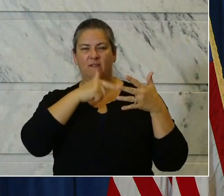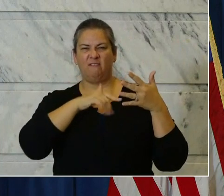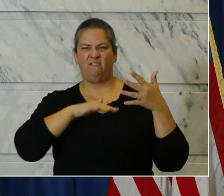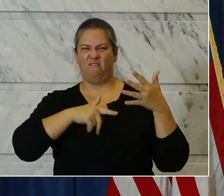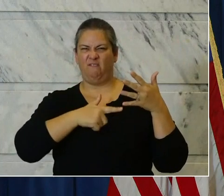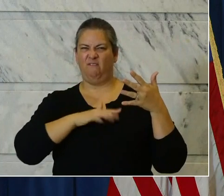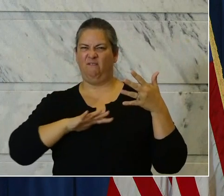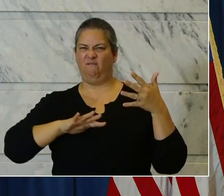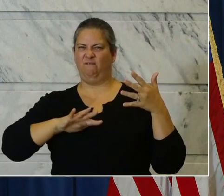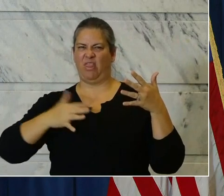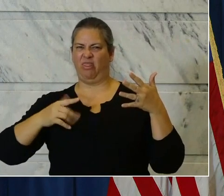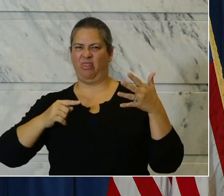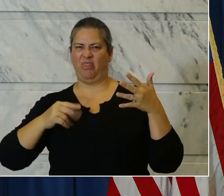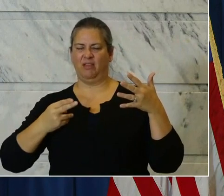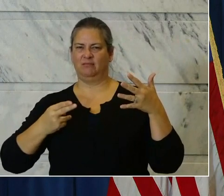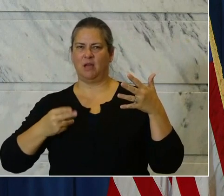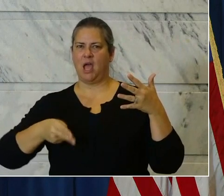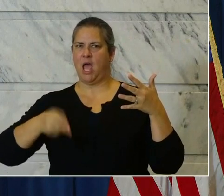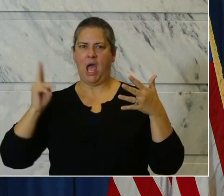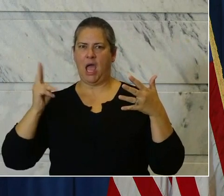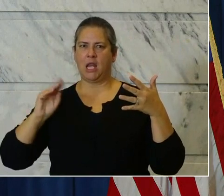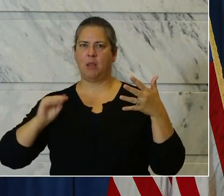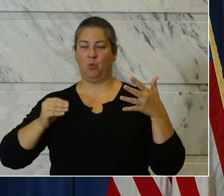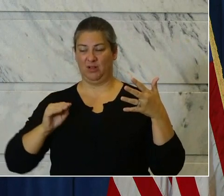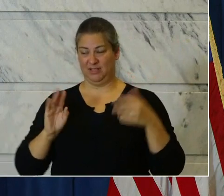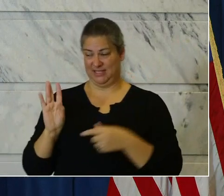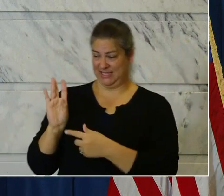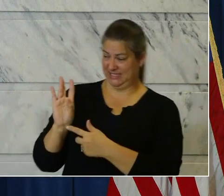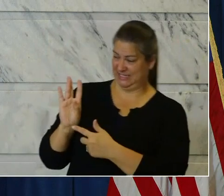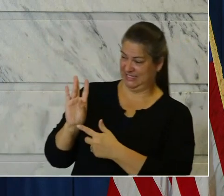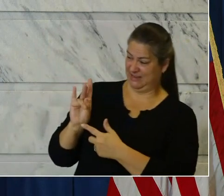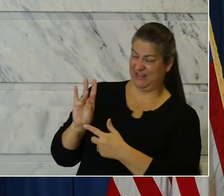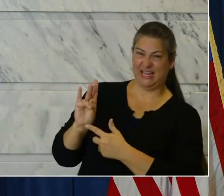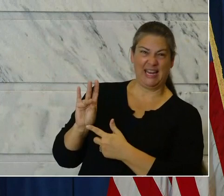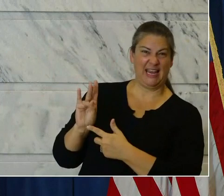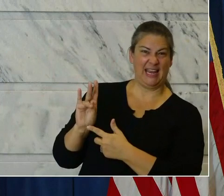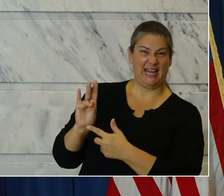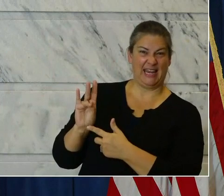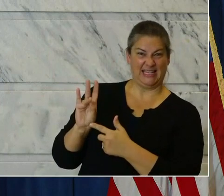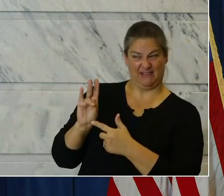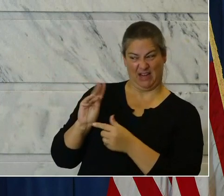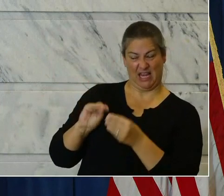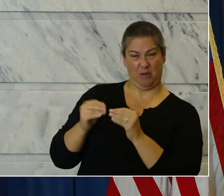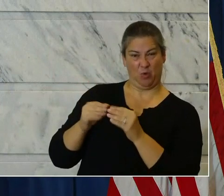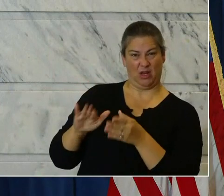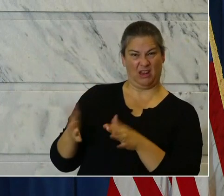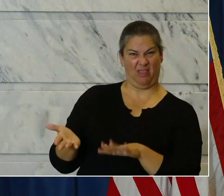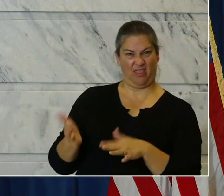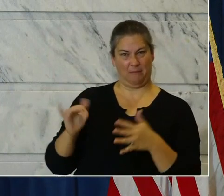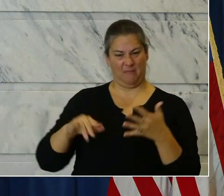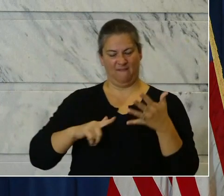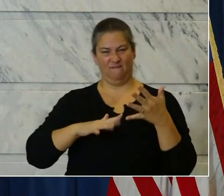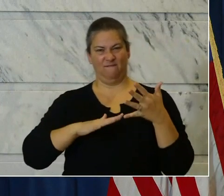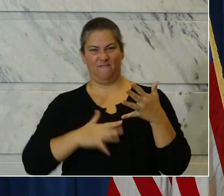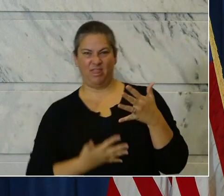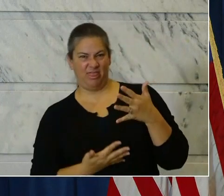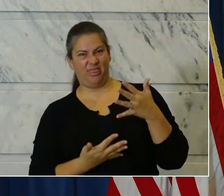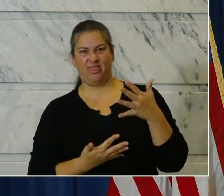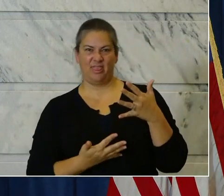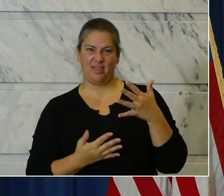ALL RIGHT AROUND THE FIFTH- HI STAY. IT'S PRETTY SAD WHEN